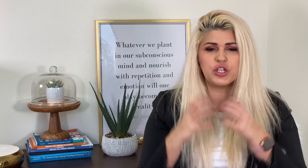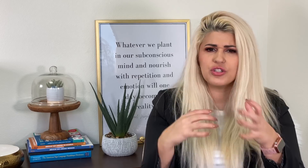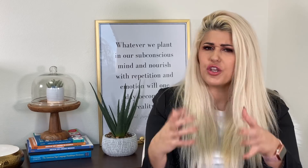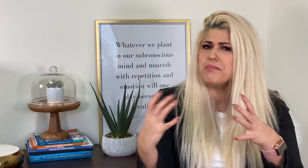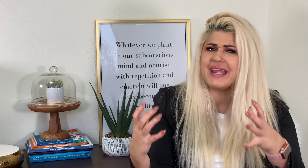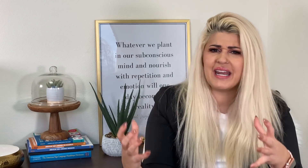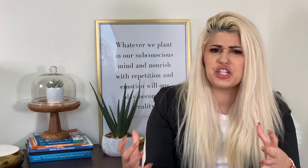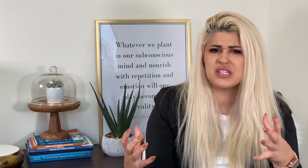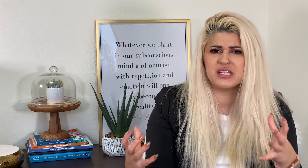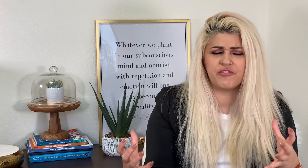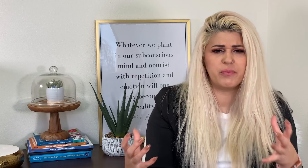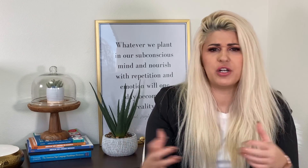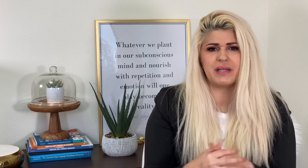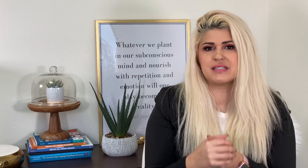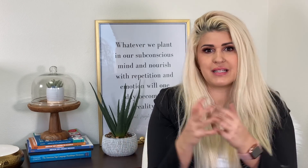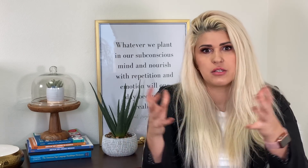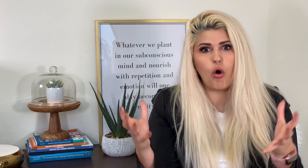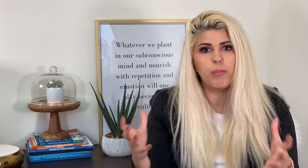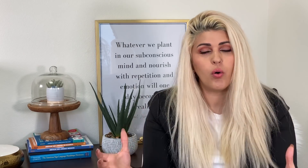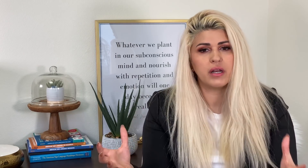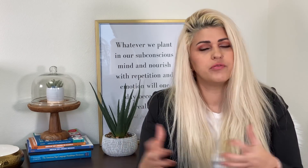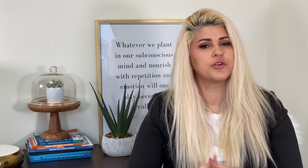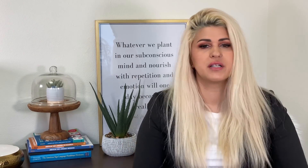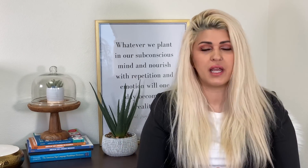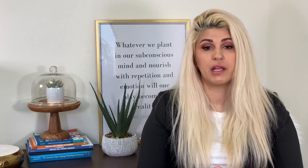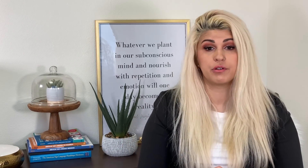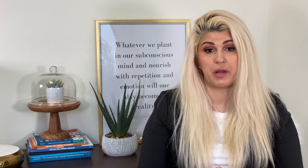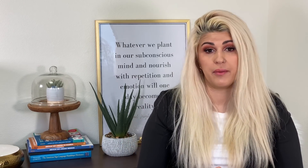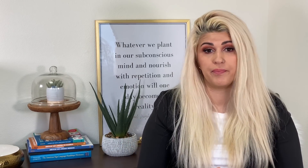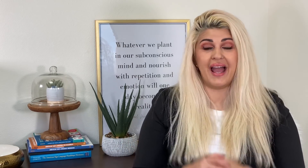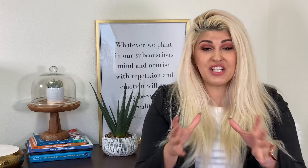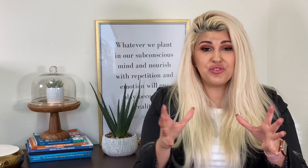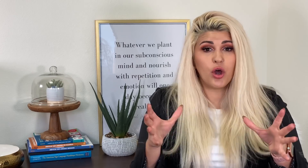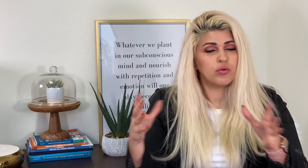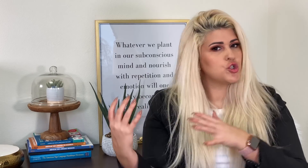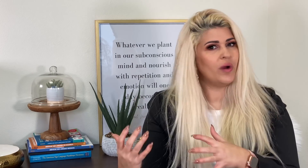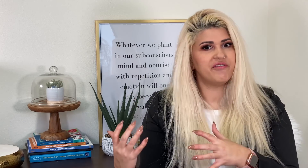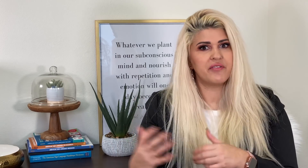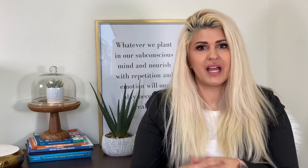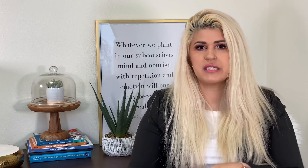so you can make connections in the deaf community, because that's the whole point of learning sign language, right? As you know, 25 signs